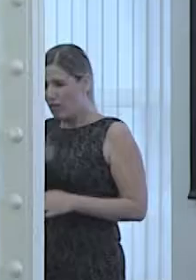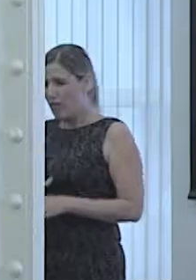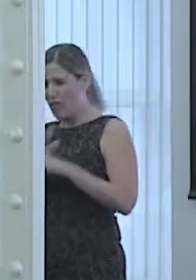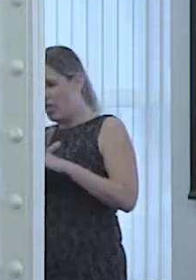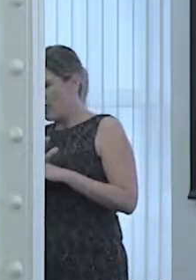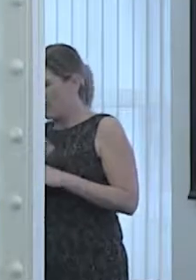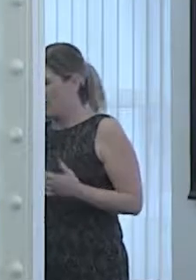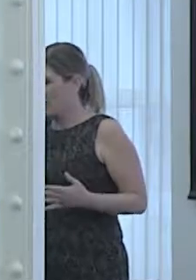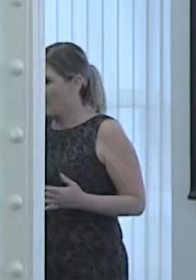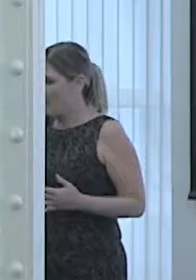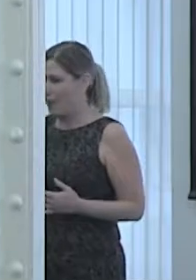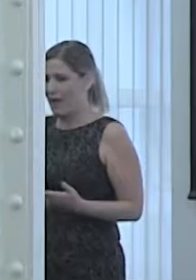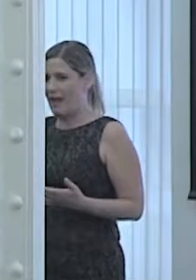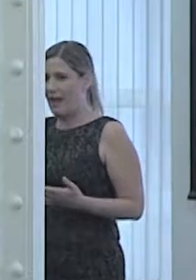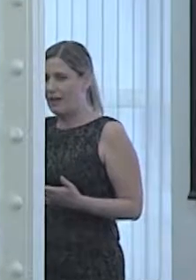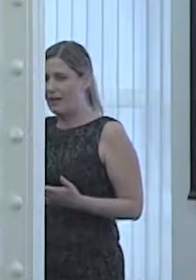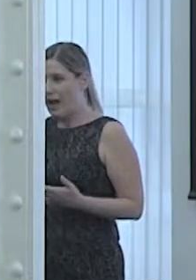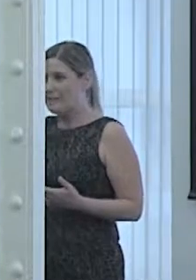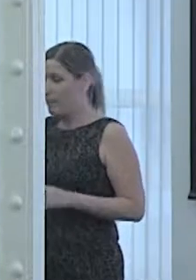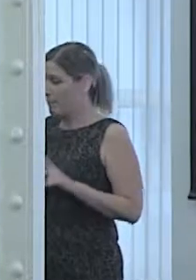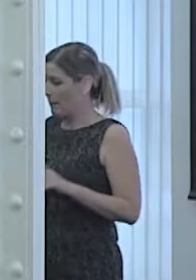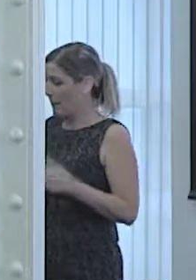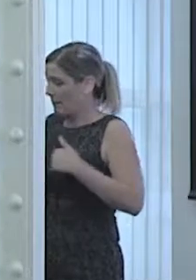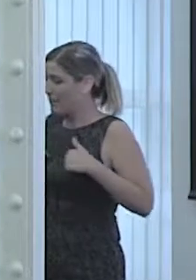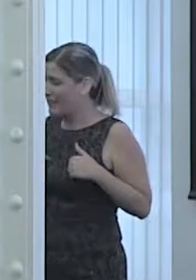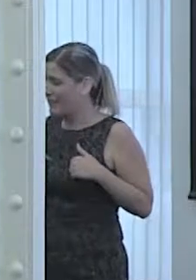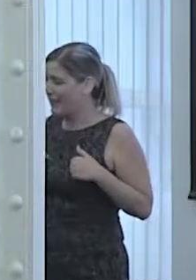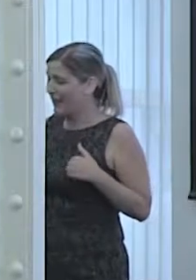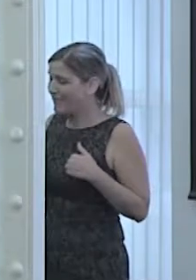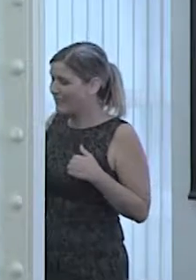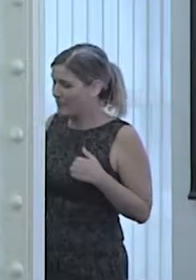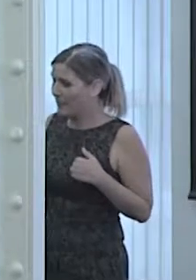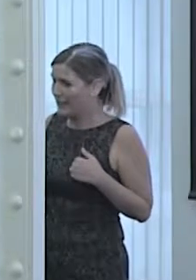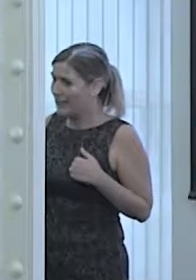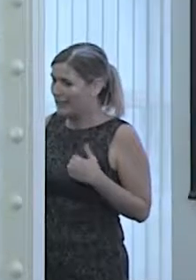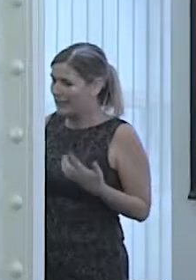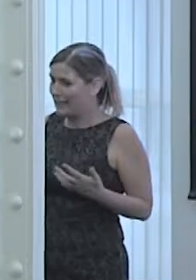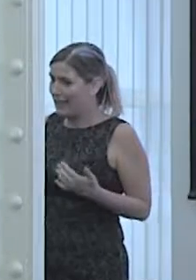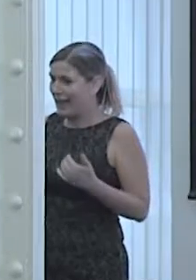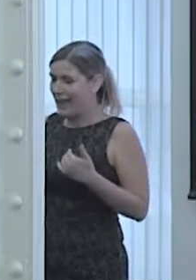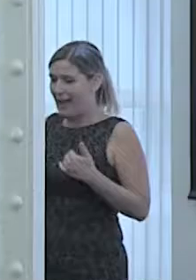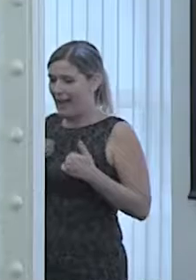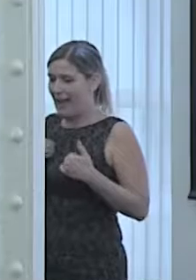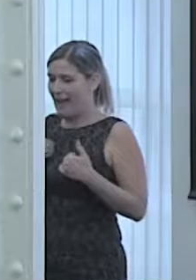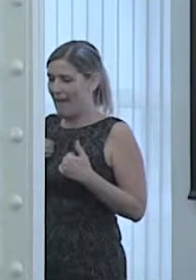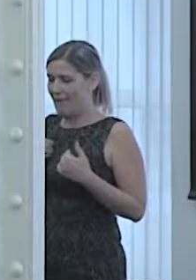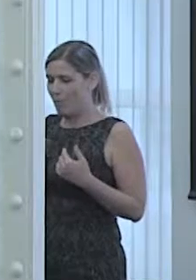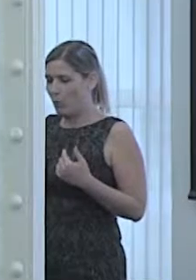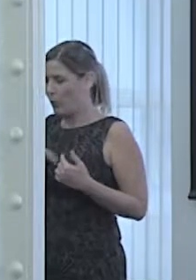that people like me, people with disabilities, have autonomy to our bodies.